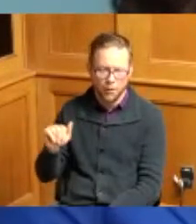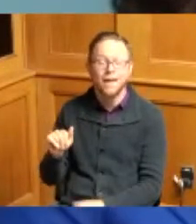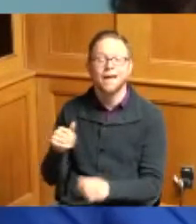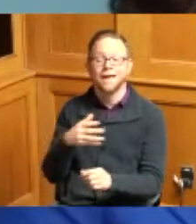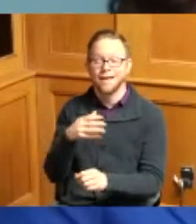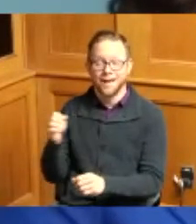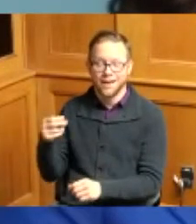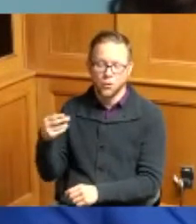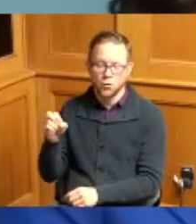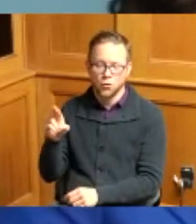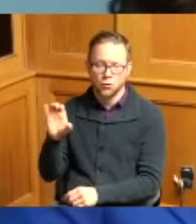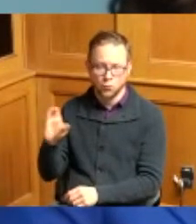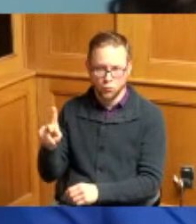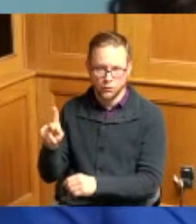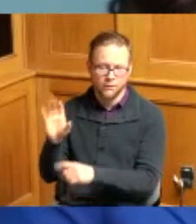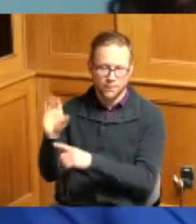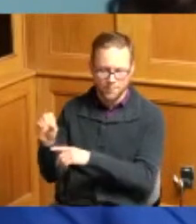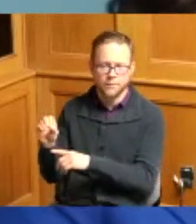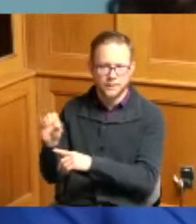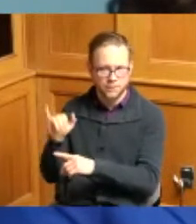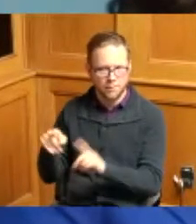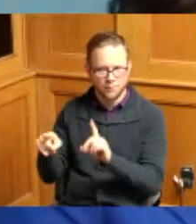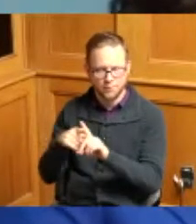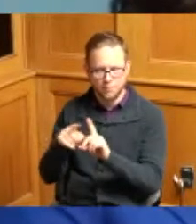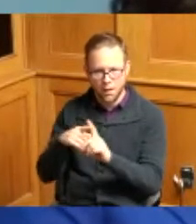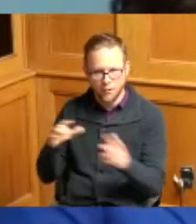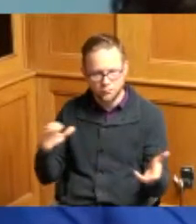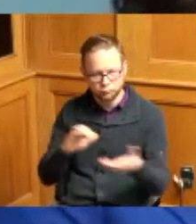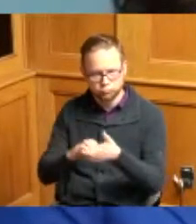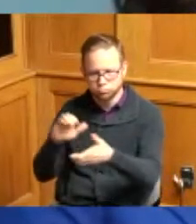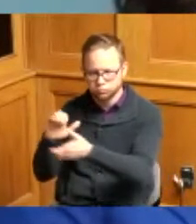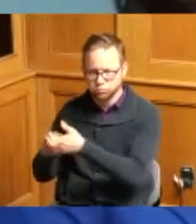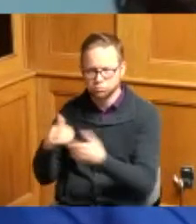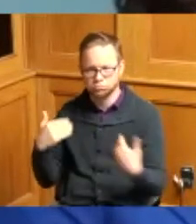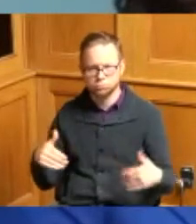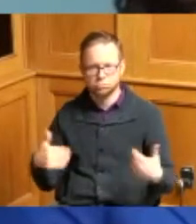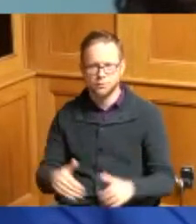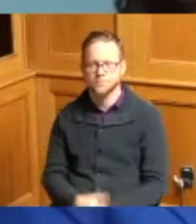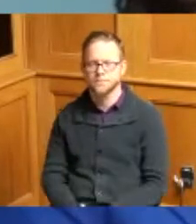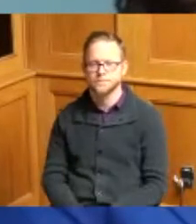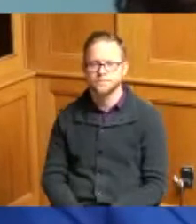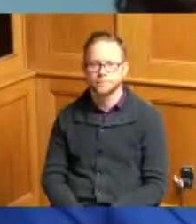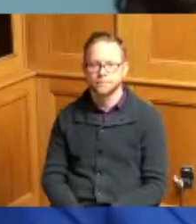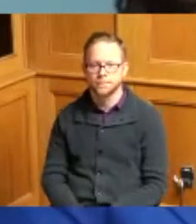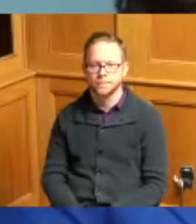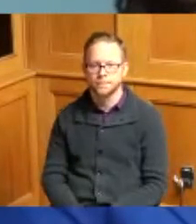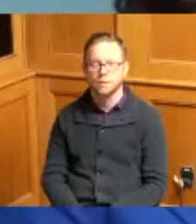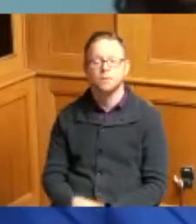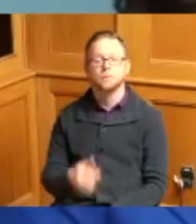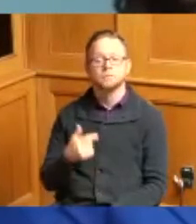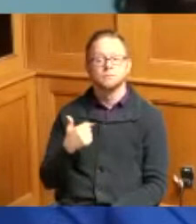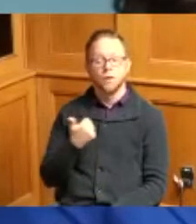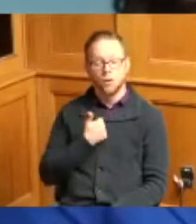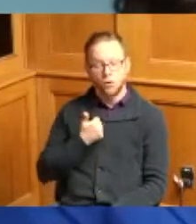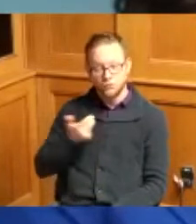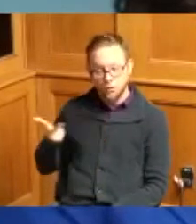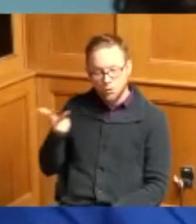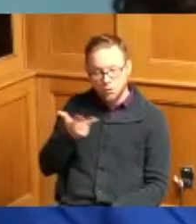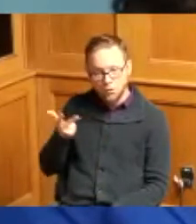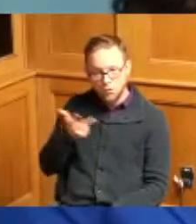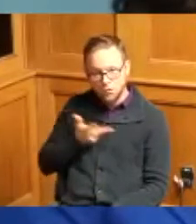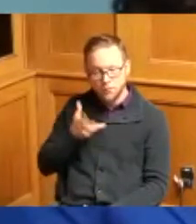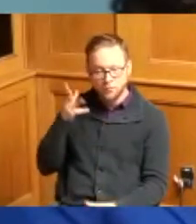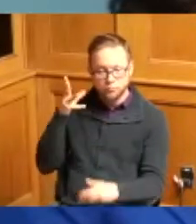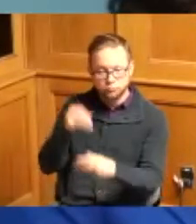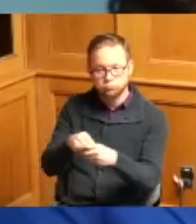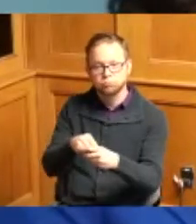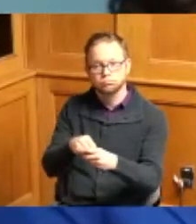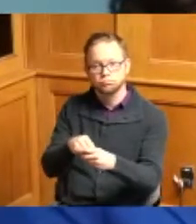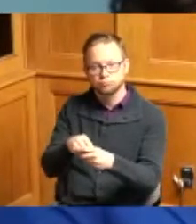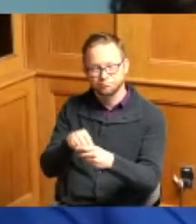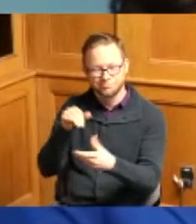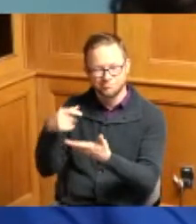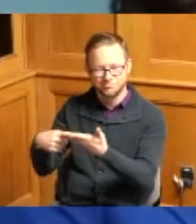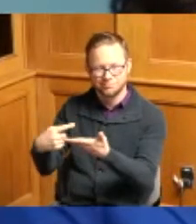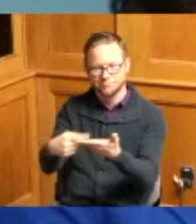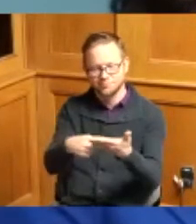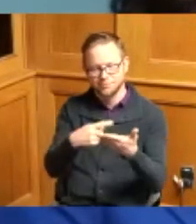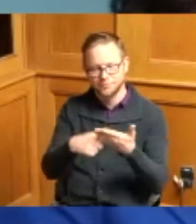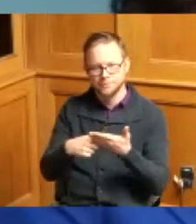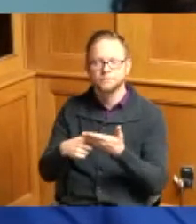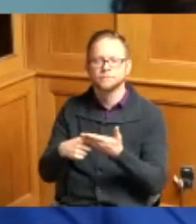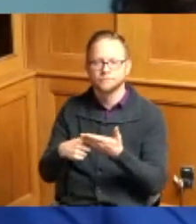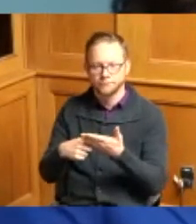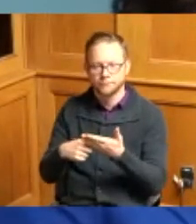positive partnership also I participated with my colleagues also in the discussion that was hosted